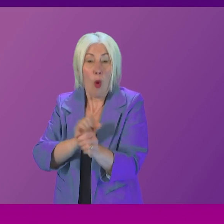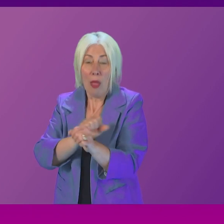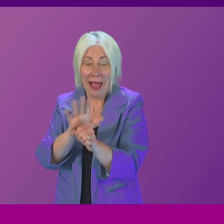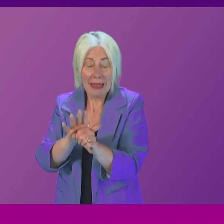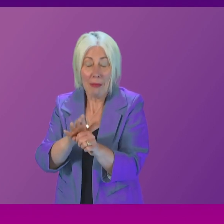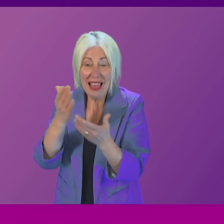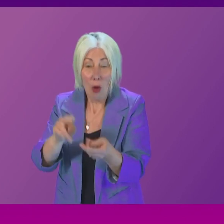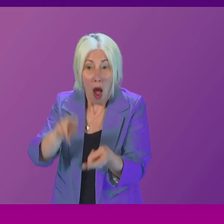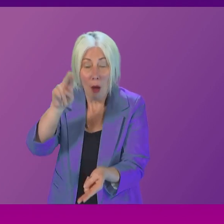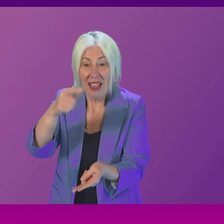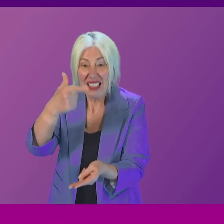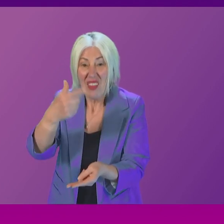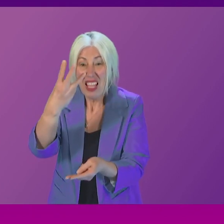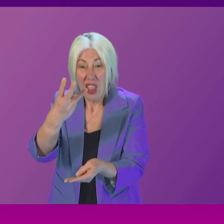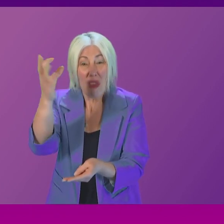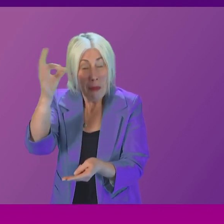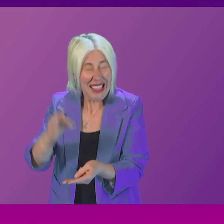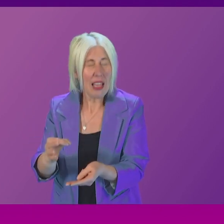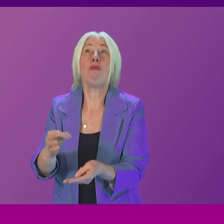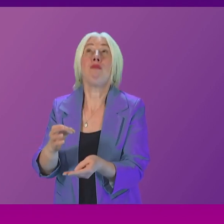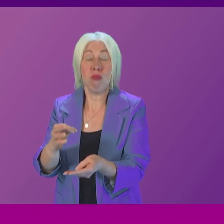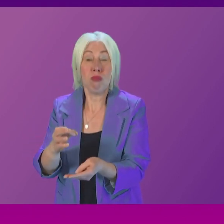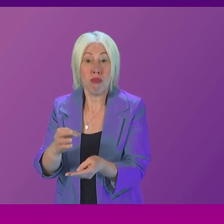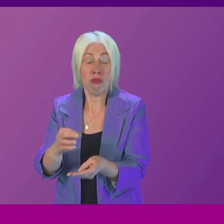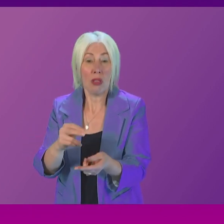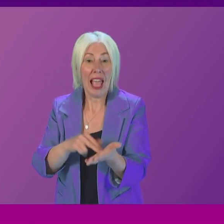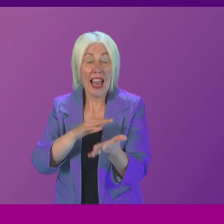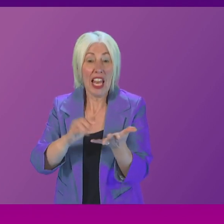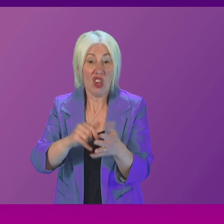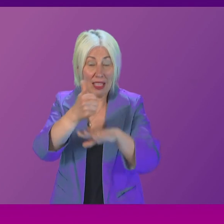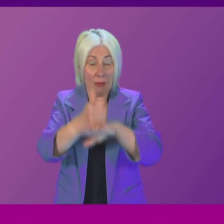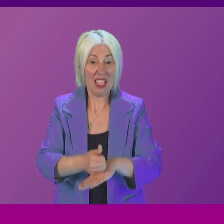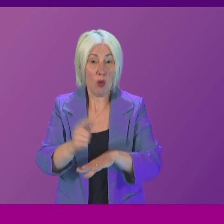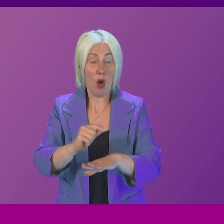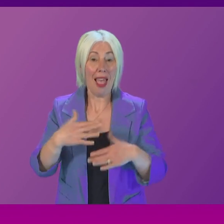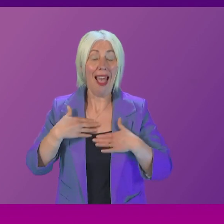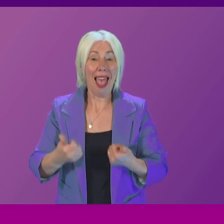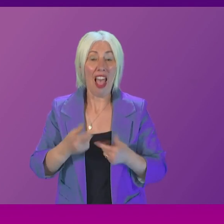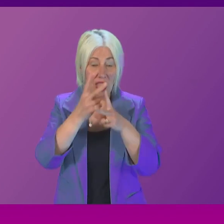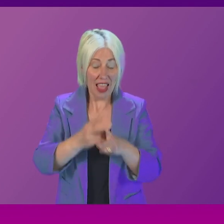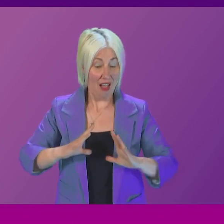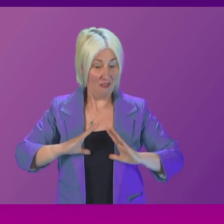Our NHS was built on the principle of healthcare being free at the point of need.